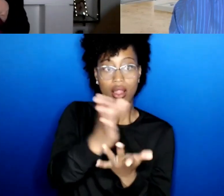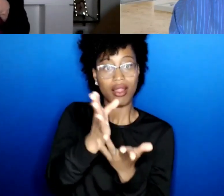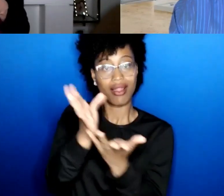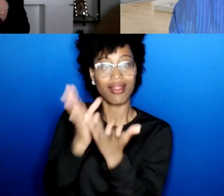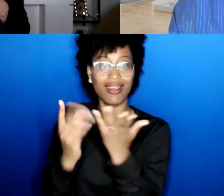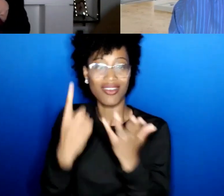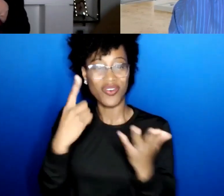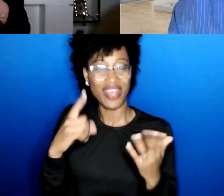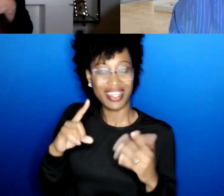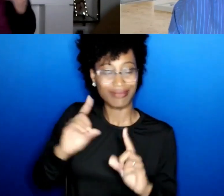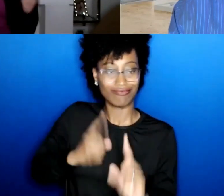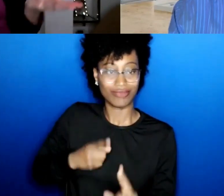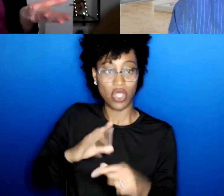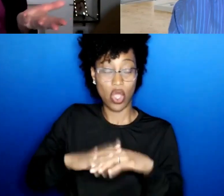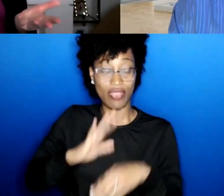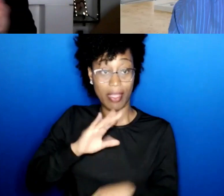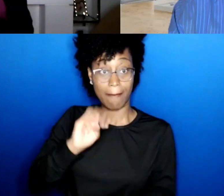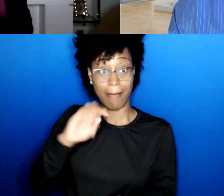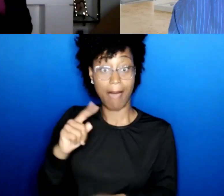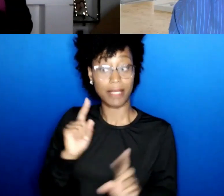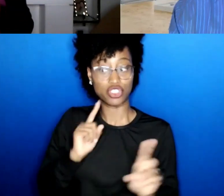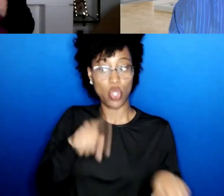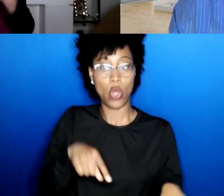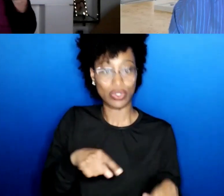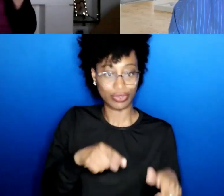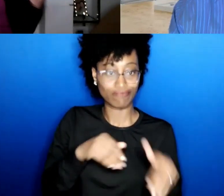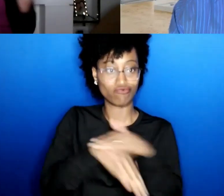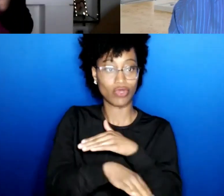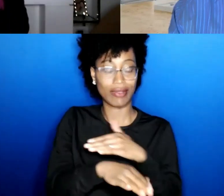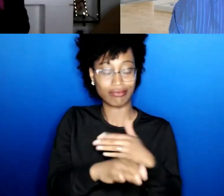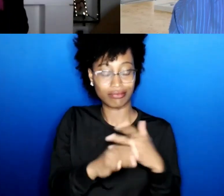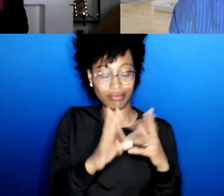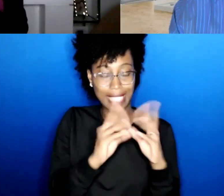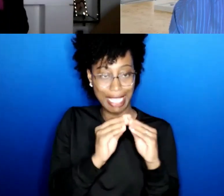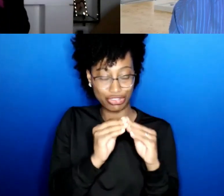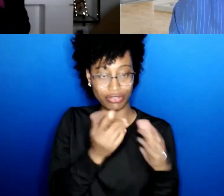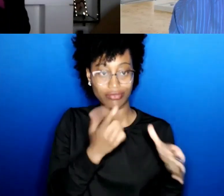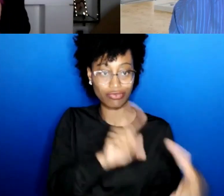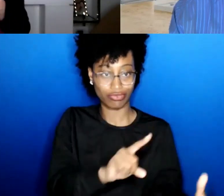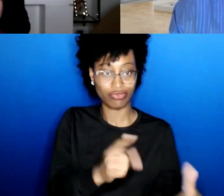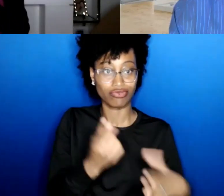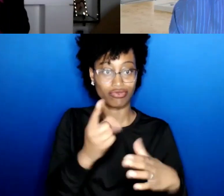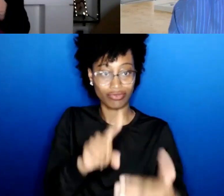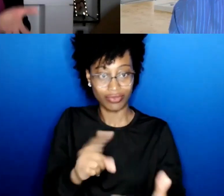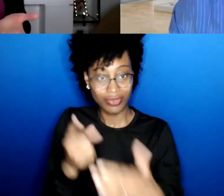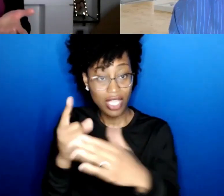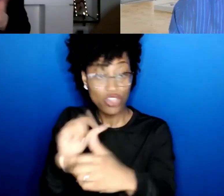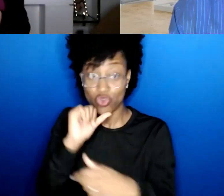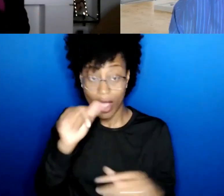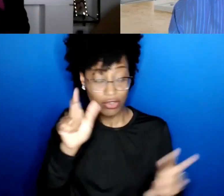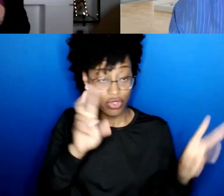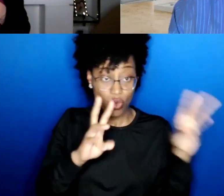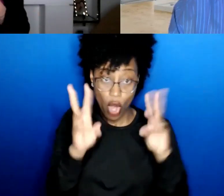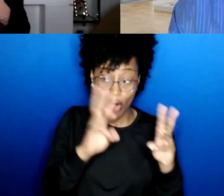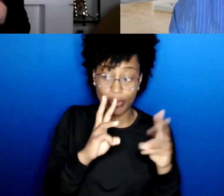06:22:28 One is going to sessions, and that is a very user-friendly way. You don't have to 06:22:34 remember or save or do anything with